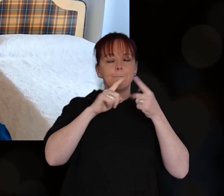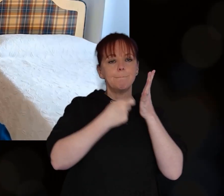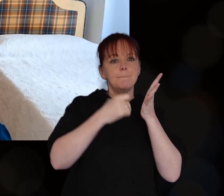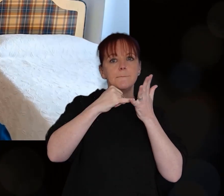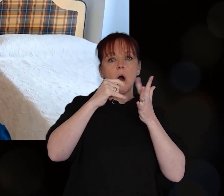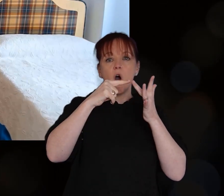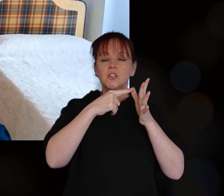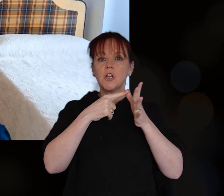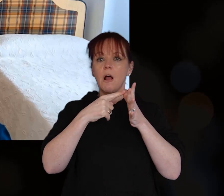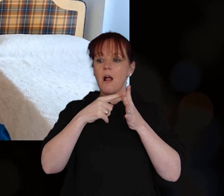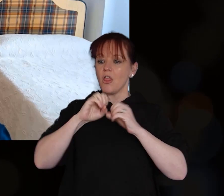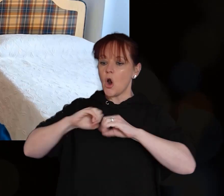Star Wars Outlaws,